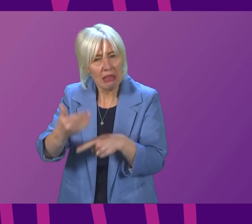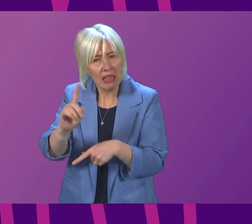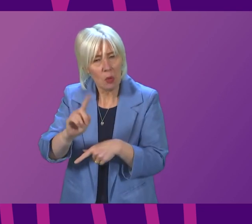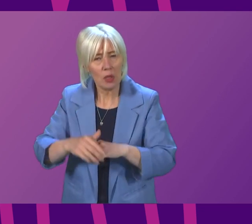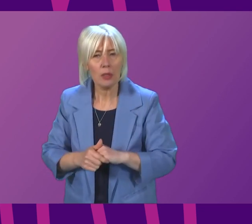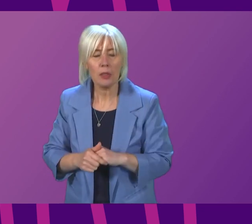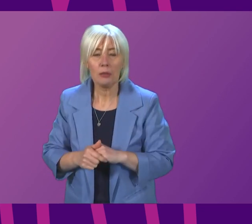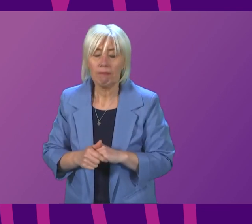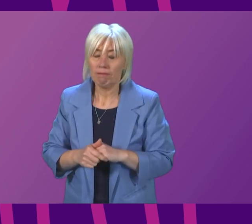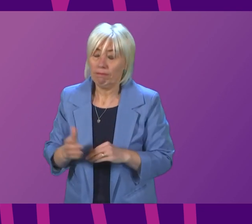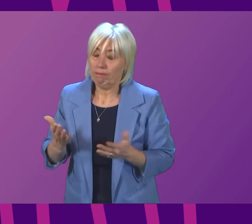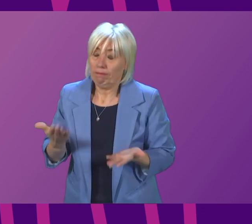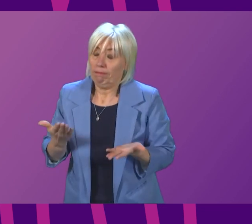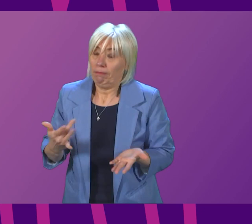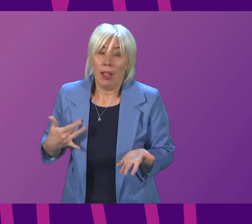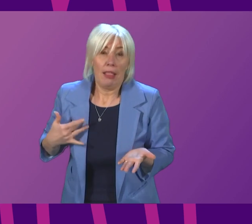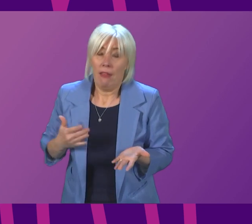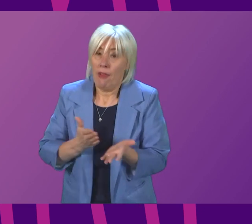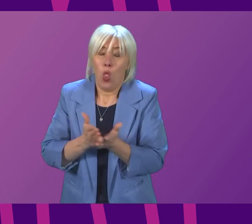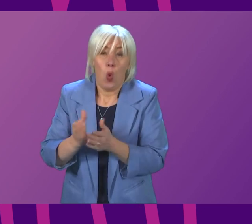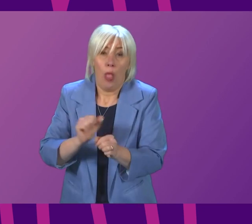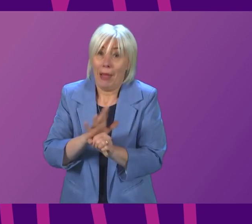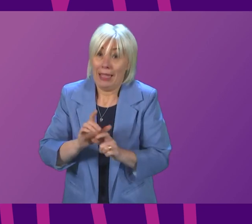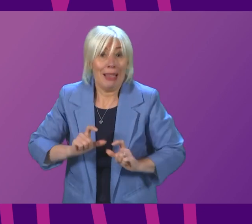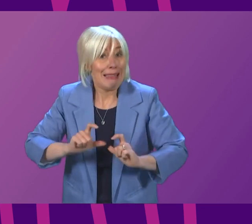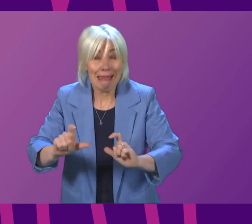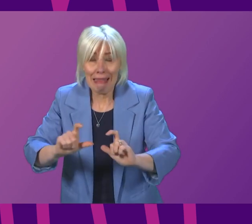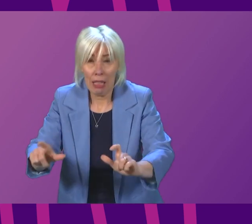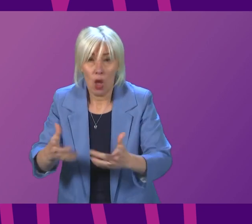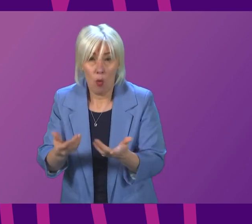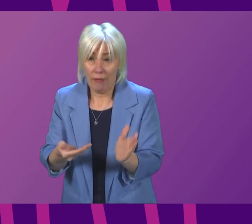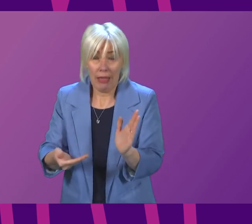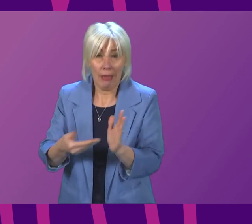Given that we are still living through a global pandemic, contingencies are needed in education